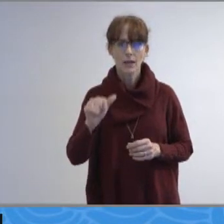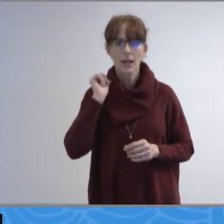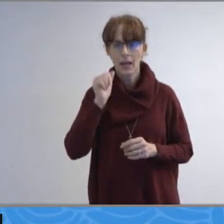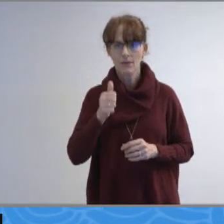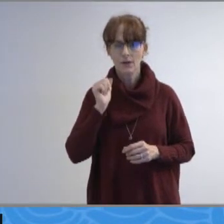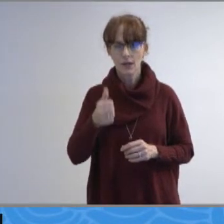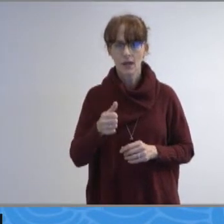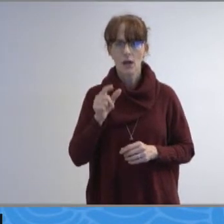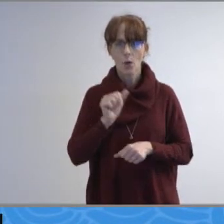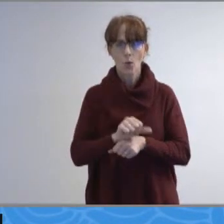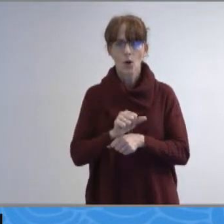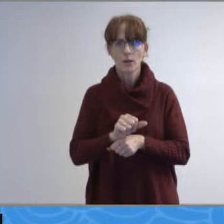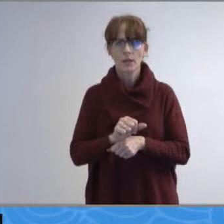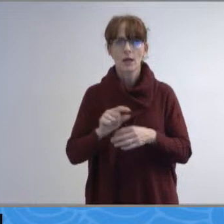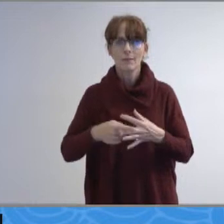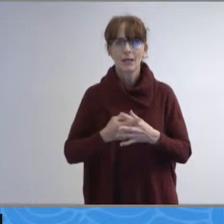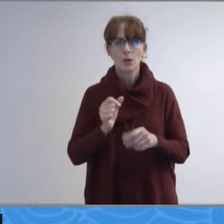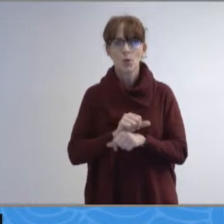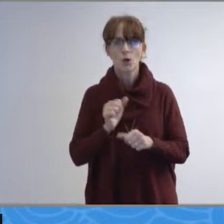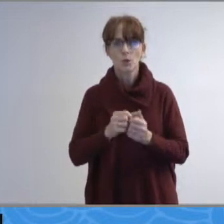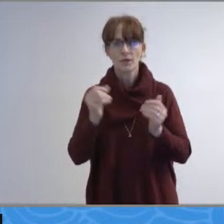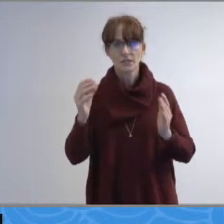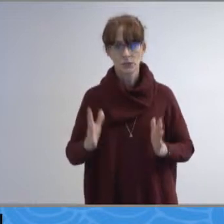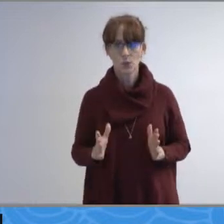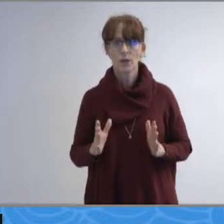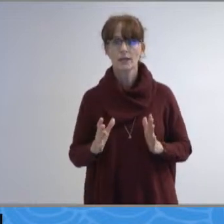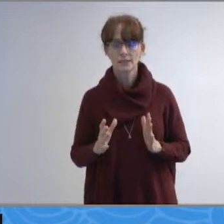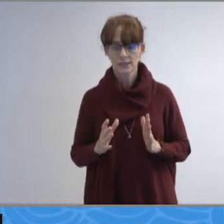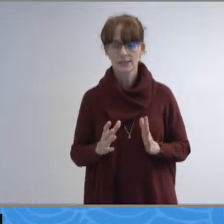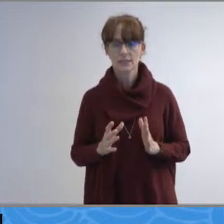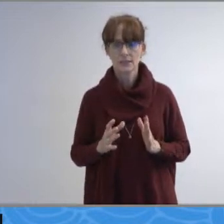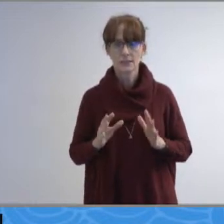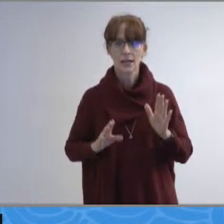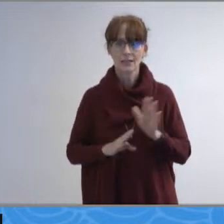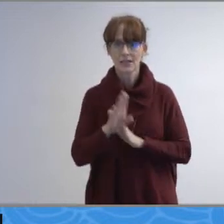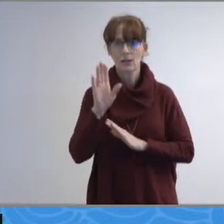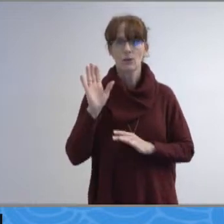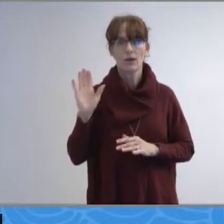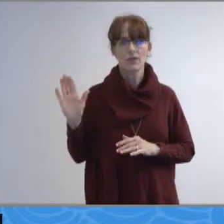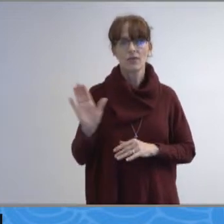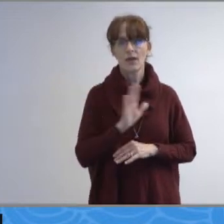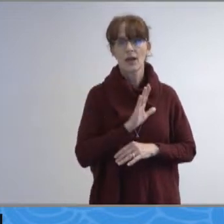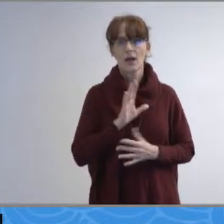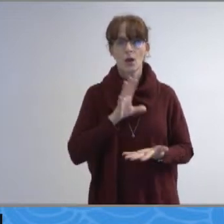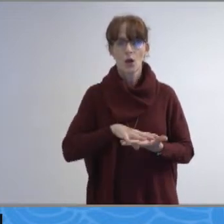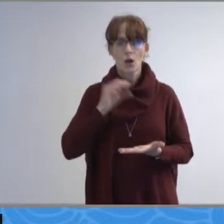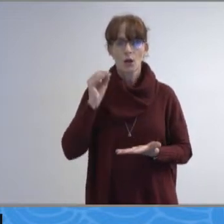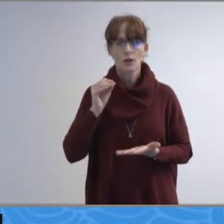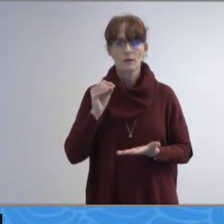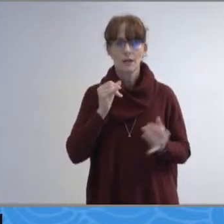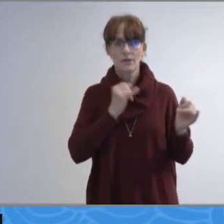and they are working, beginning to work with the students to accelerate their learning and address their individual needs.